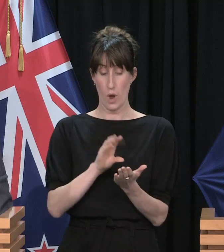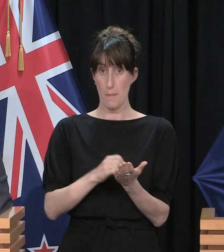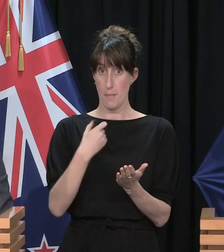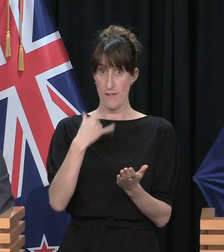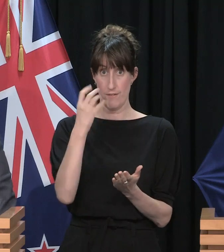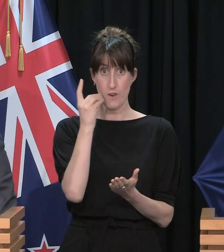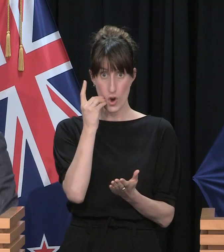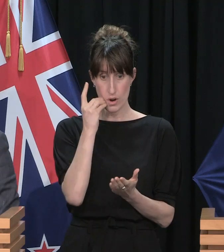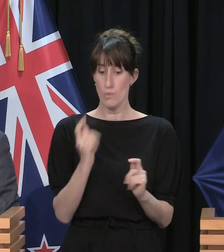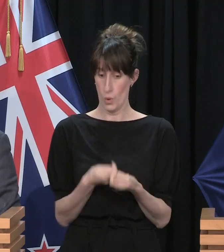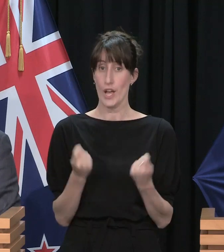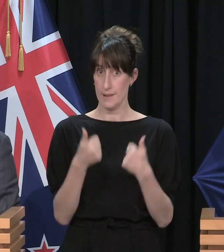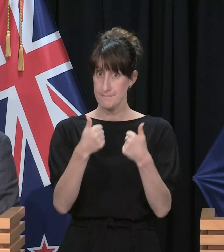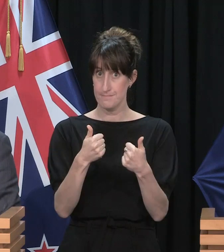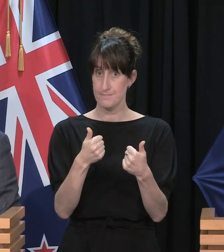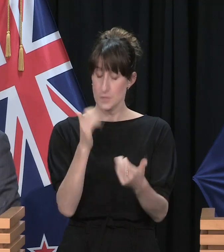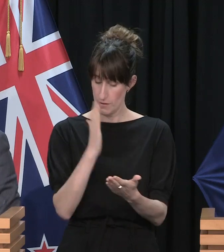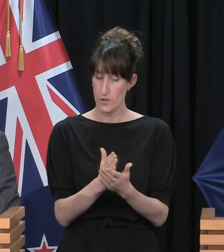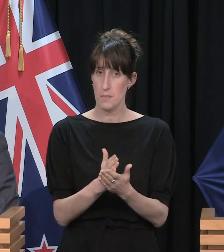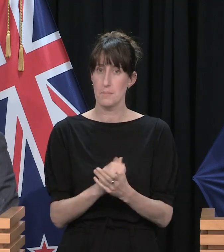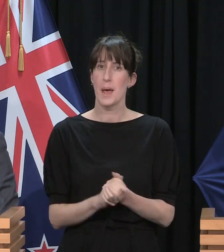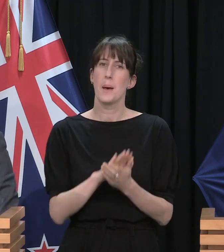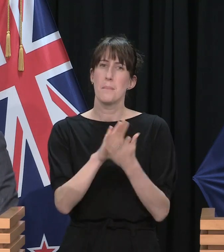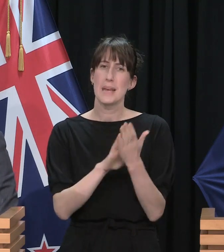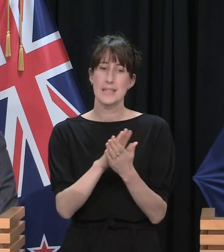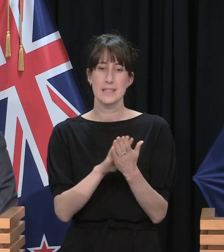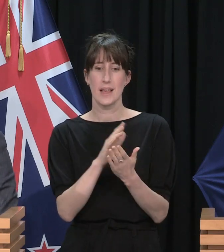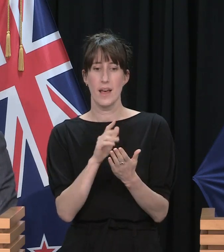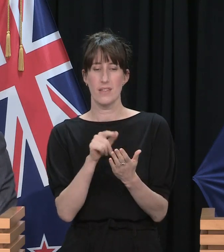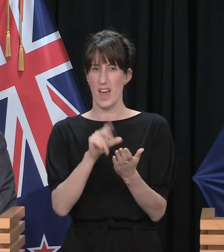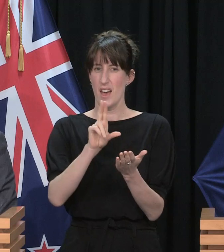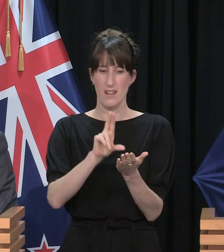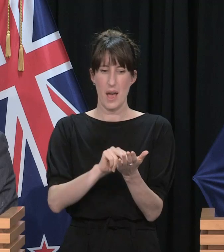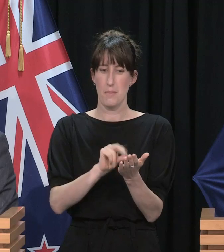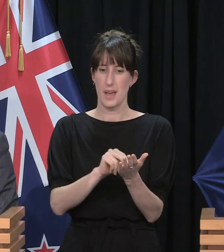phone. I can confirm that it